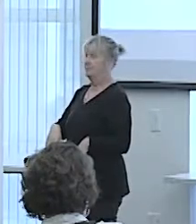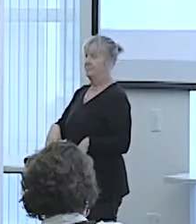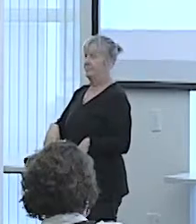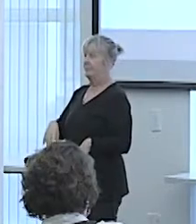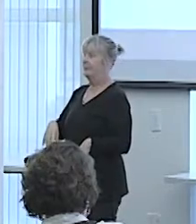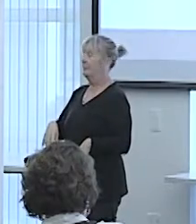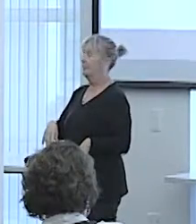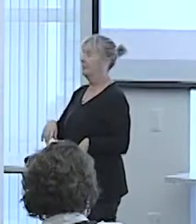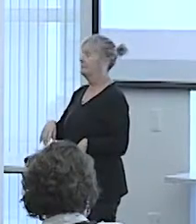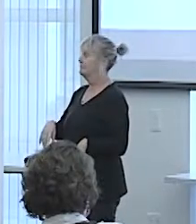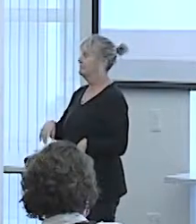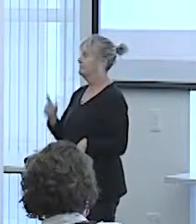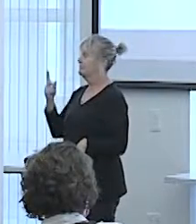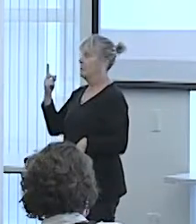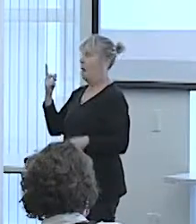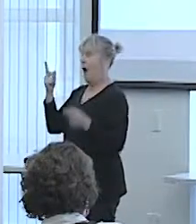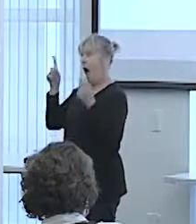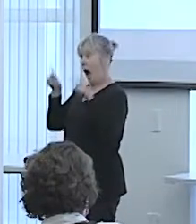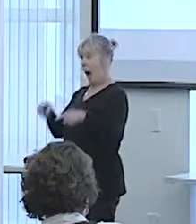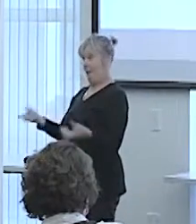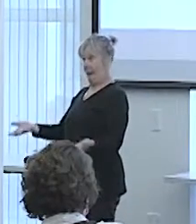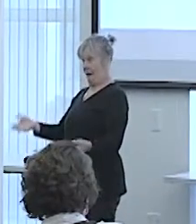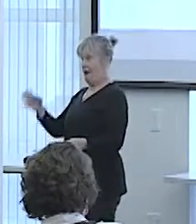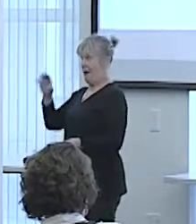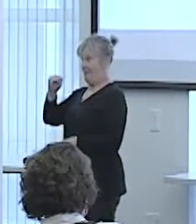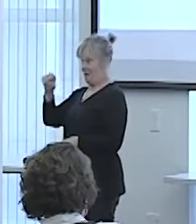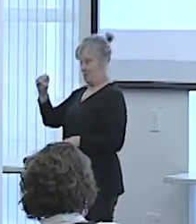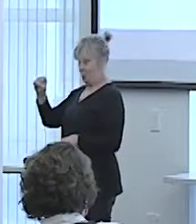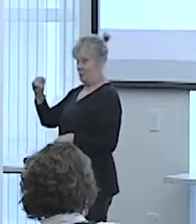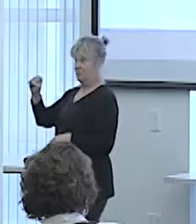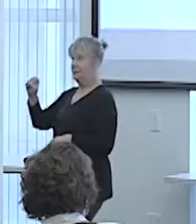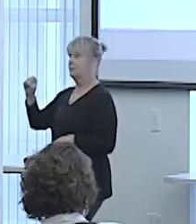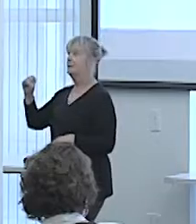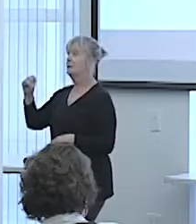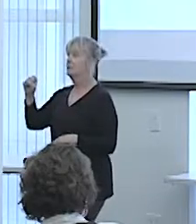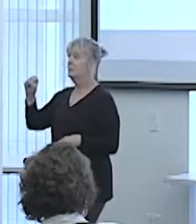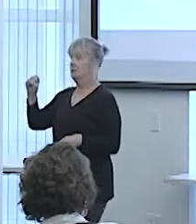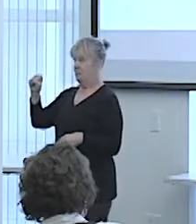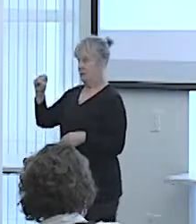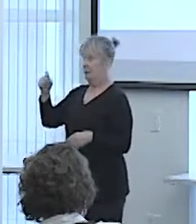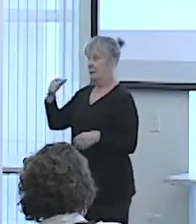[Rachel] So one of the things that happens in Massachusetts is that, welcome to the neighborhood,